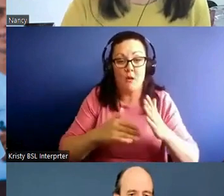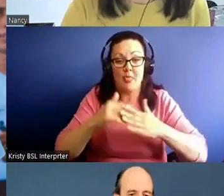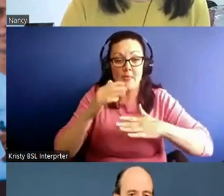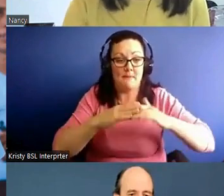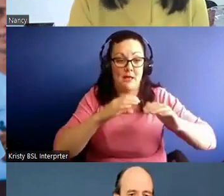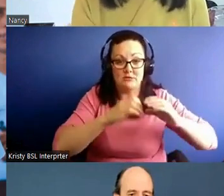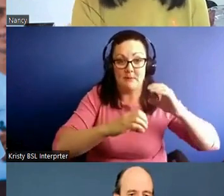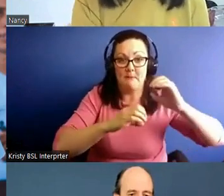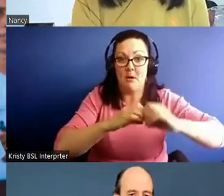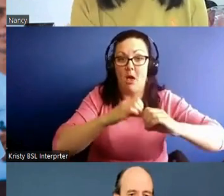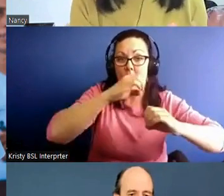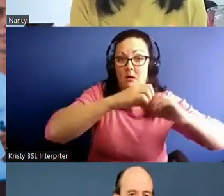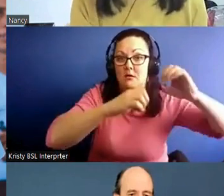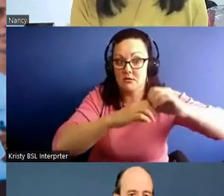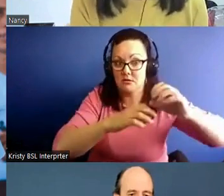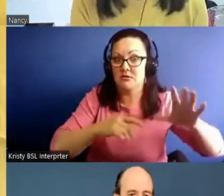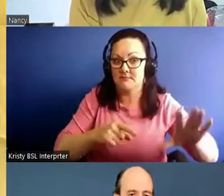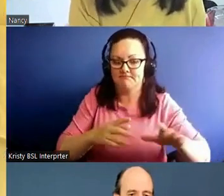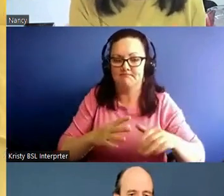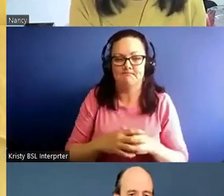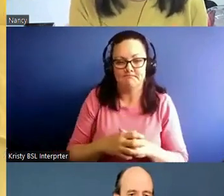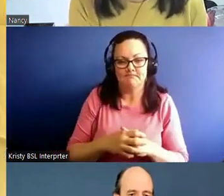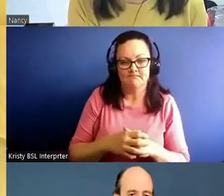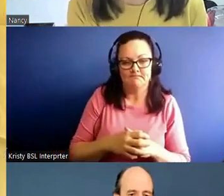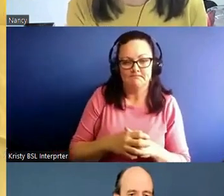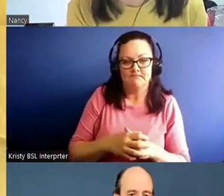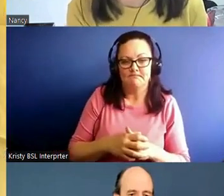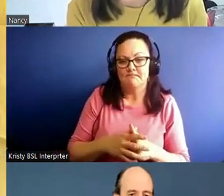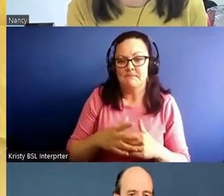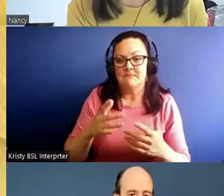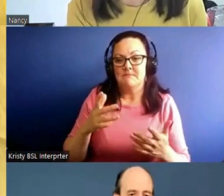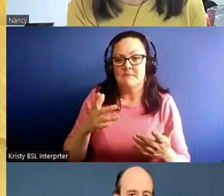example when it comes to monitoring and evaluation design